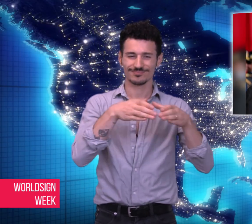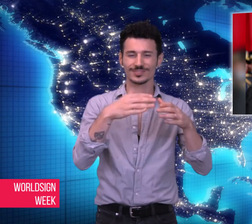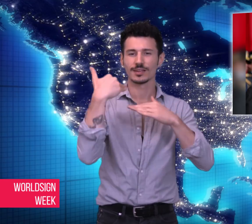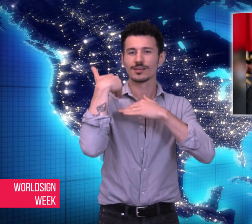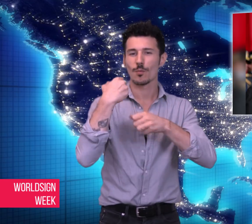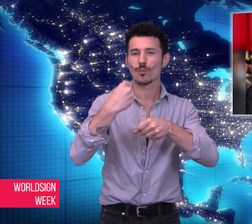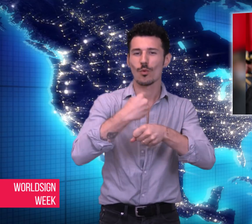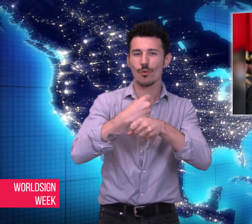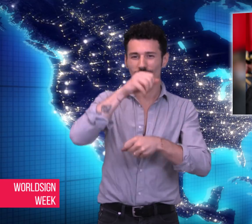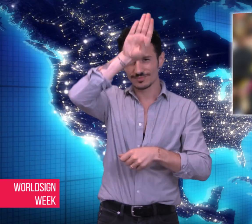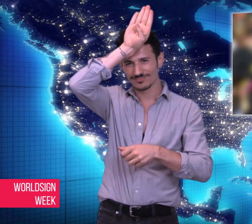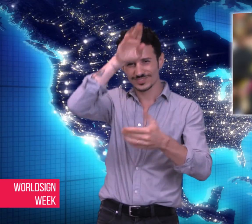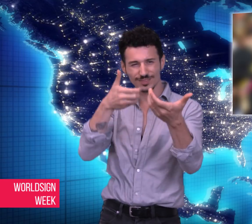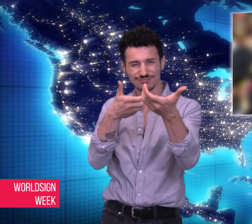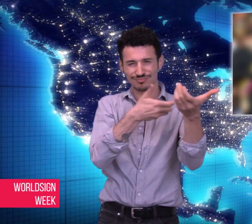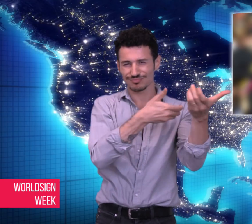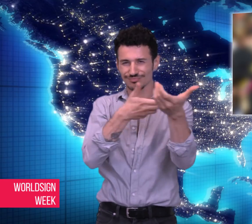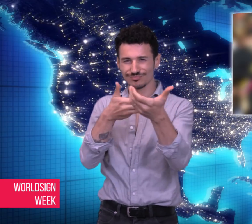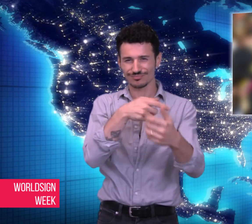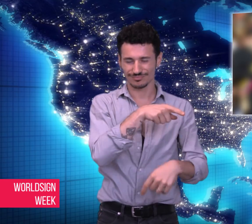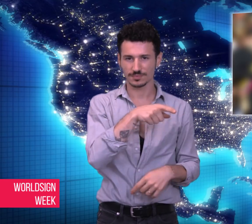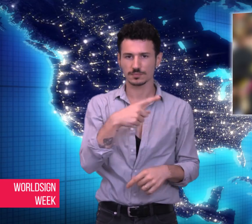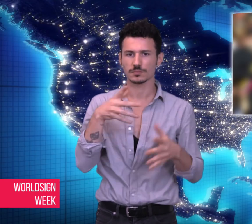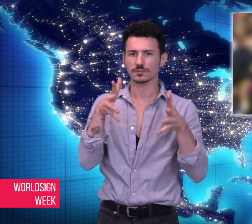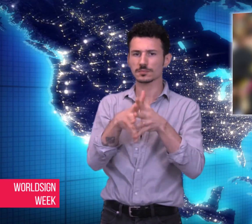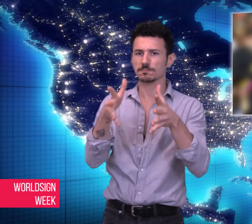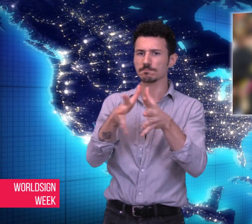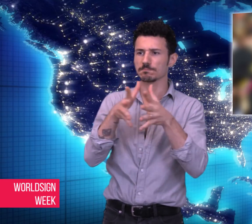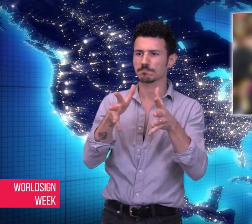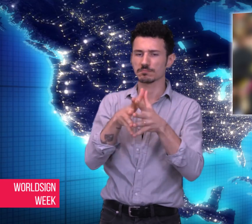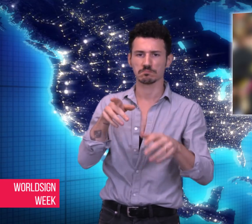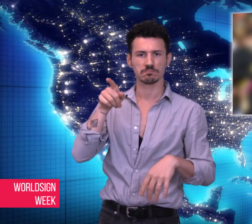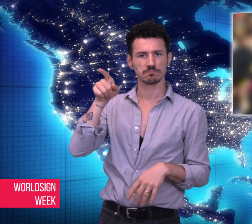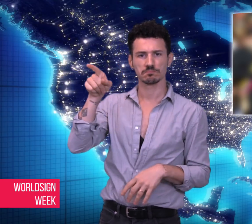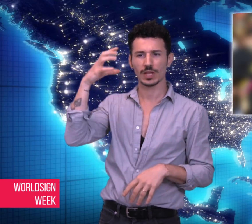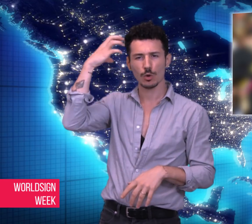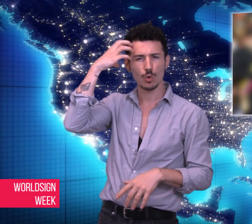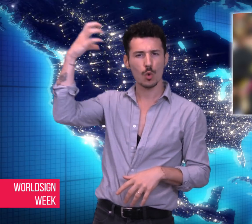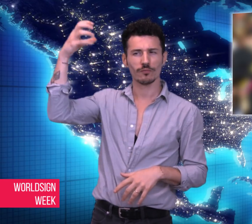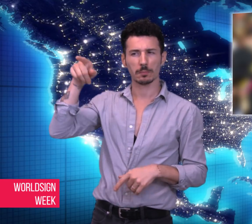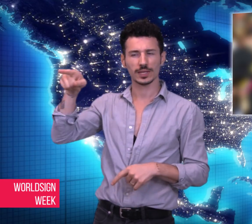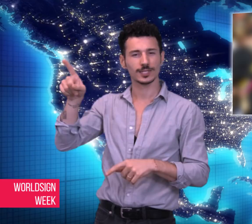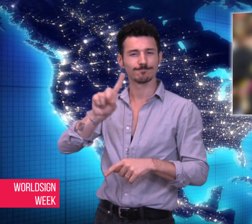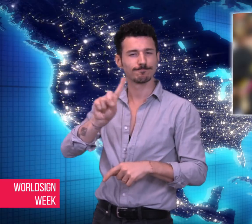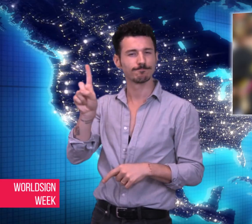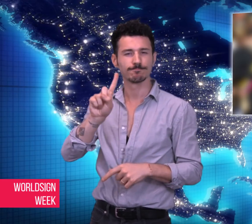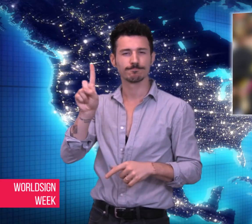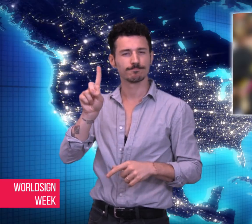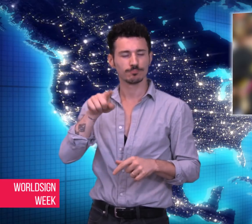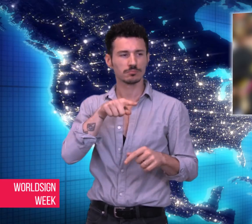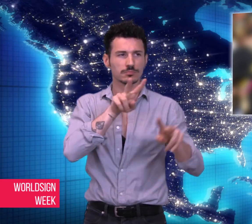people face charges. Firefighters dispute the government's version of